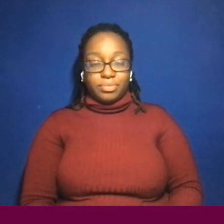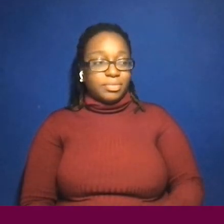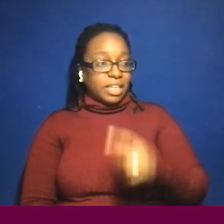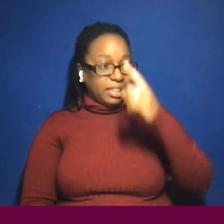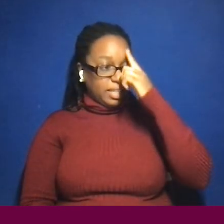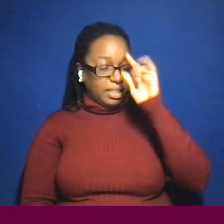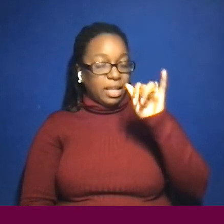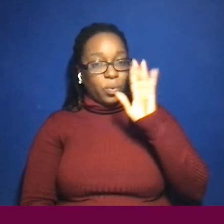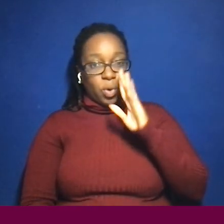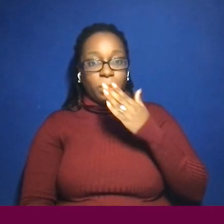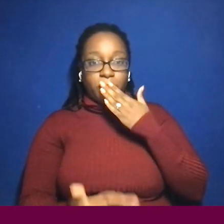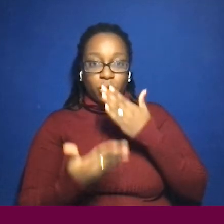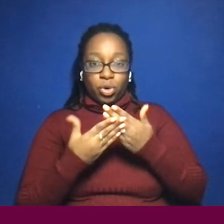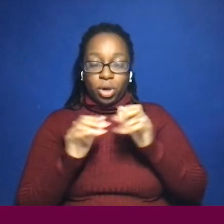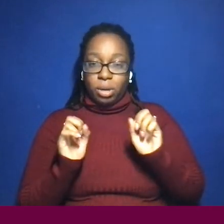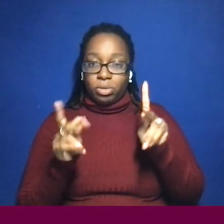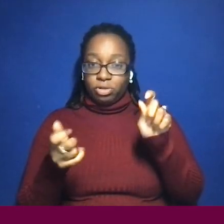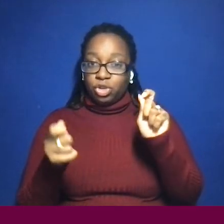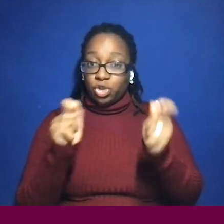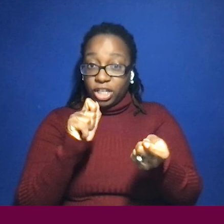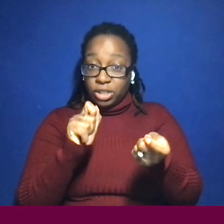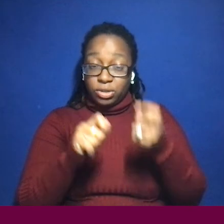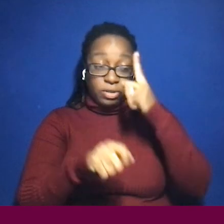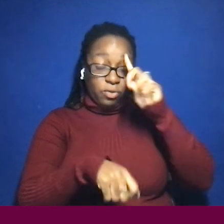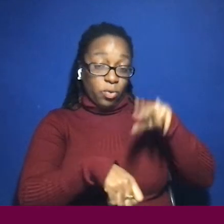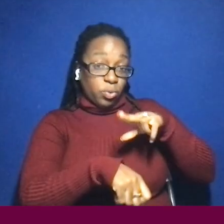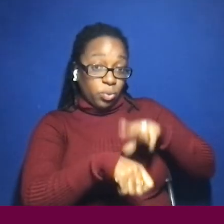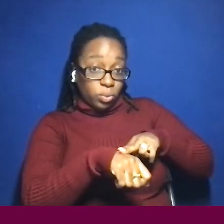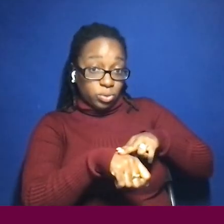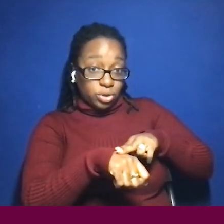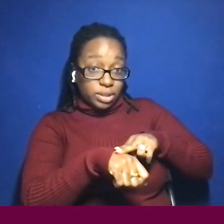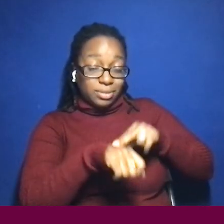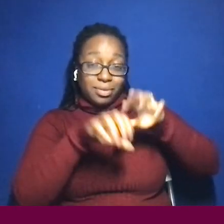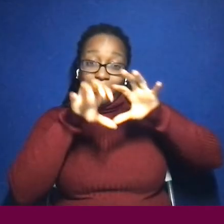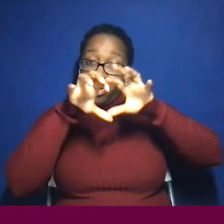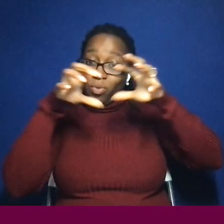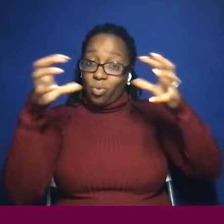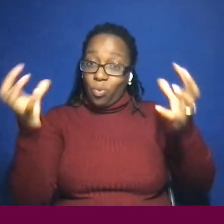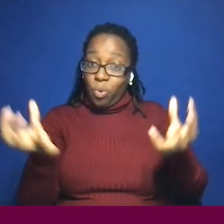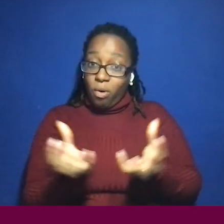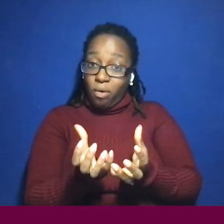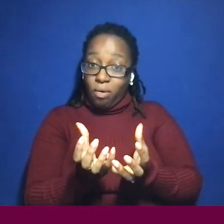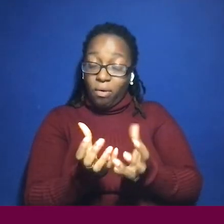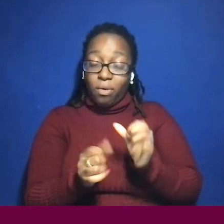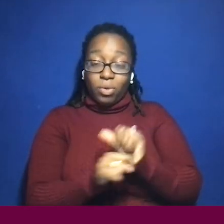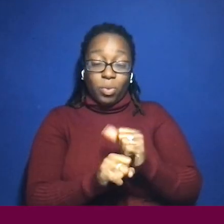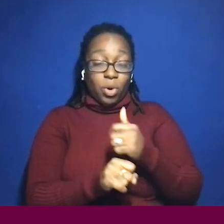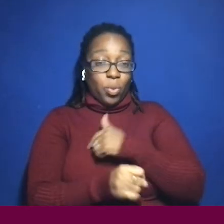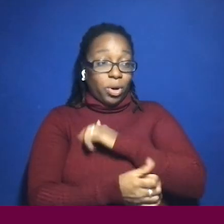real turning point for us as a nation, globally, the work that we're doing in other countries.